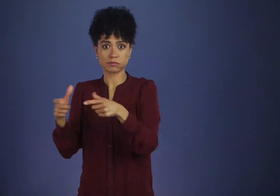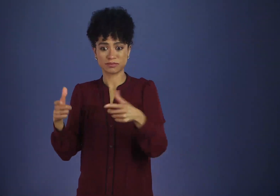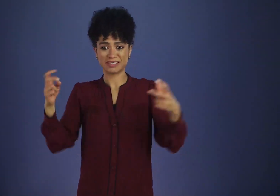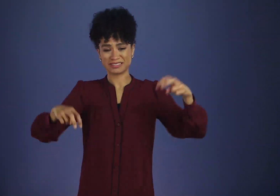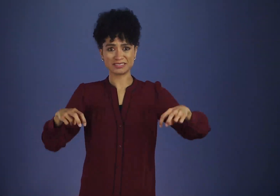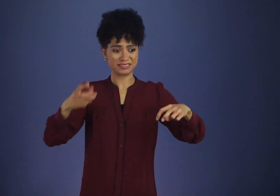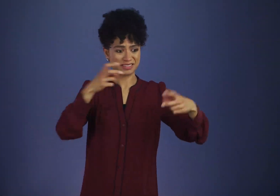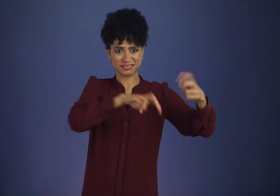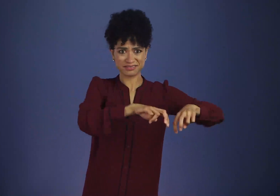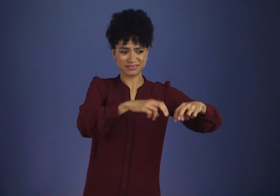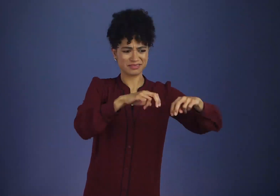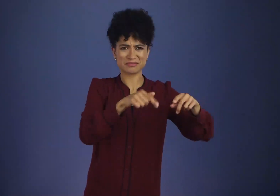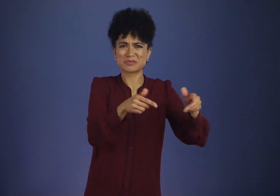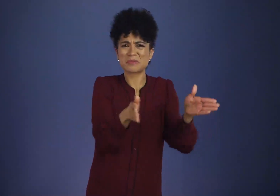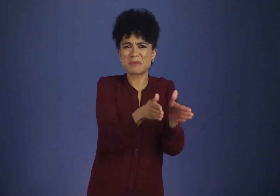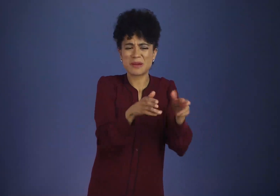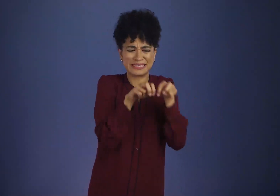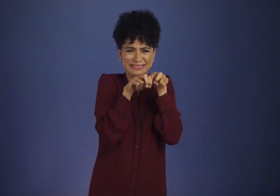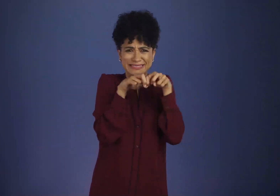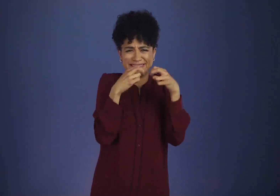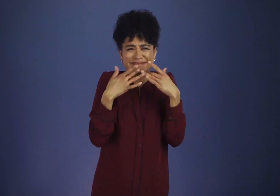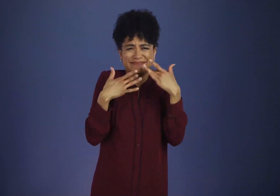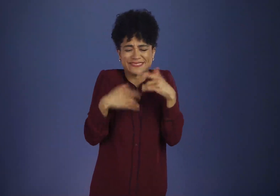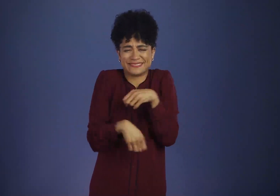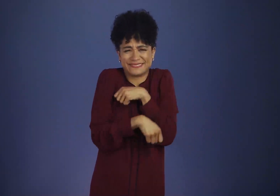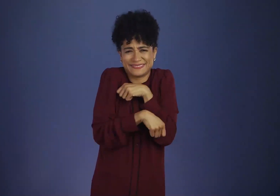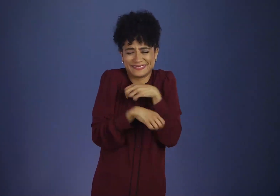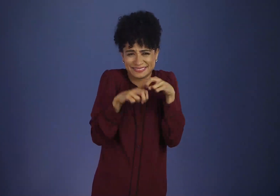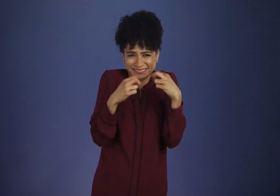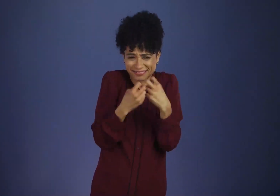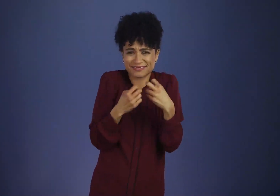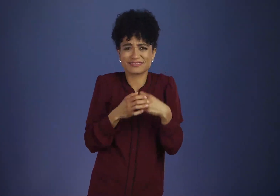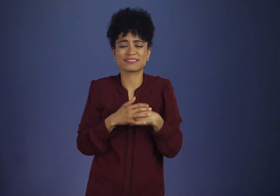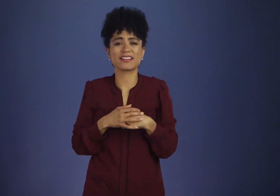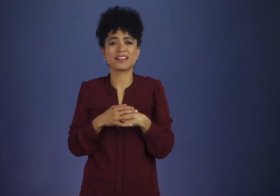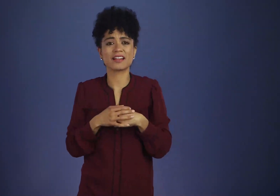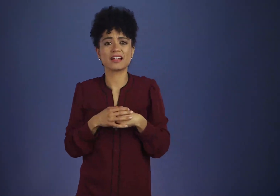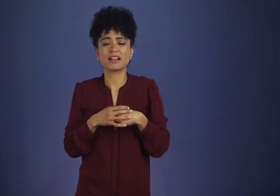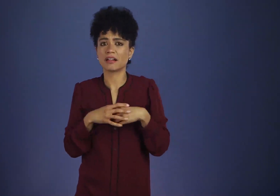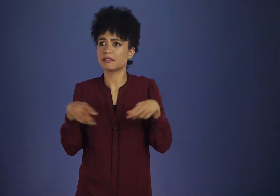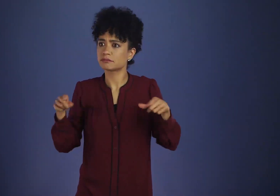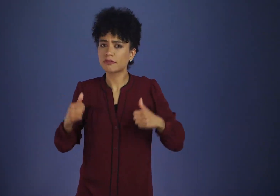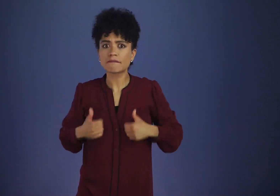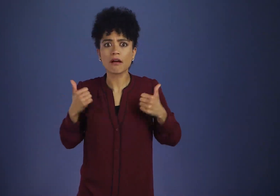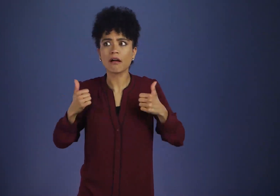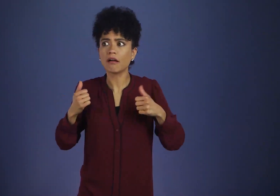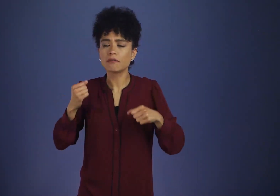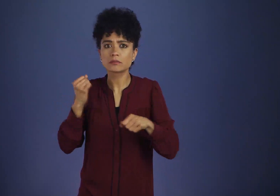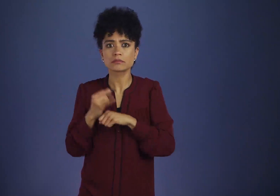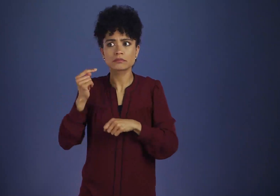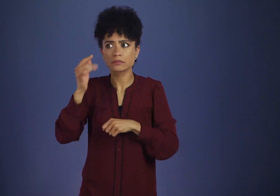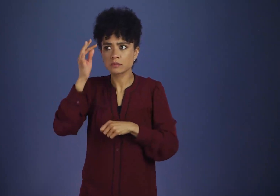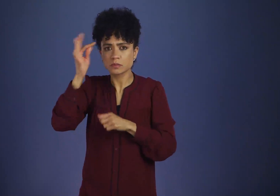Like us, they had suddenly found themselves saved from death, but still floating upon a perilous sea.